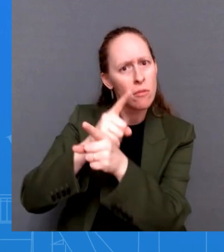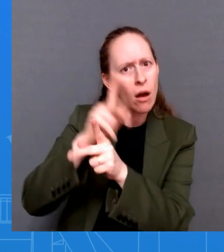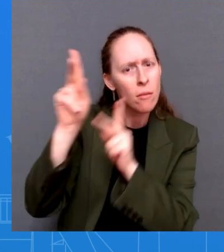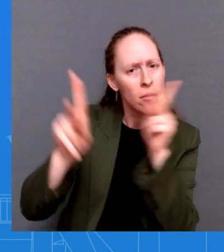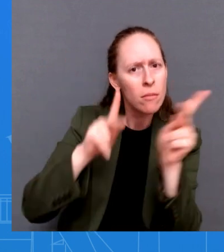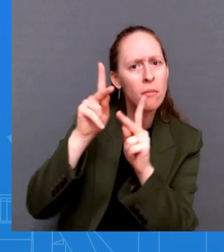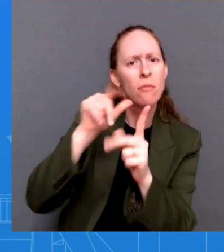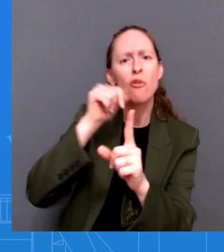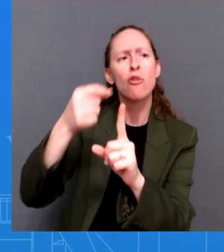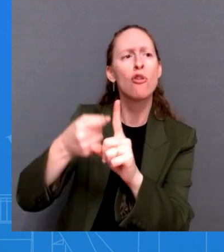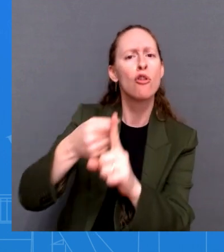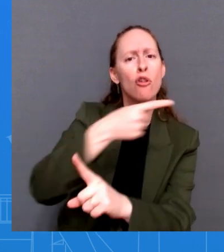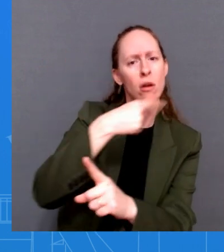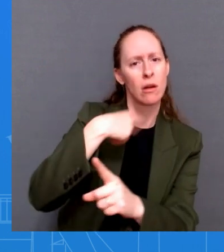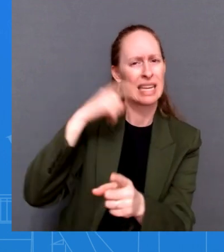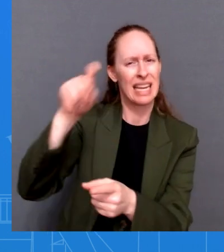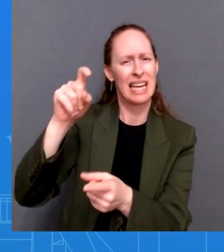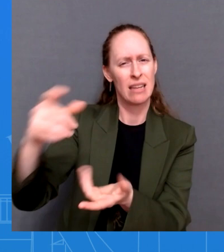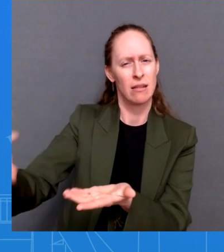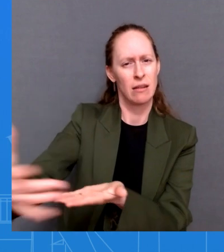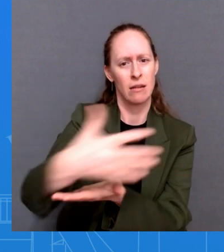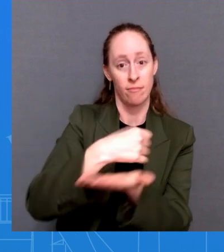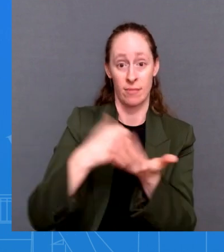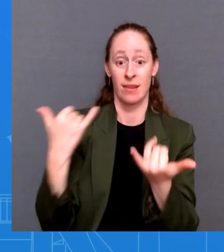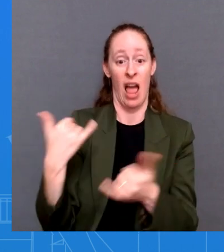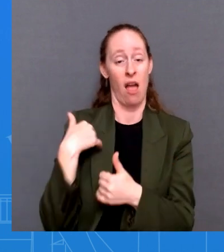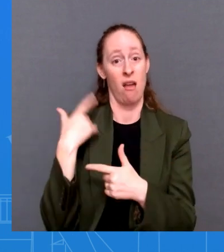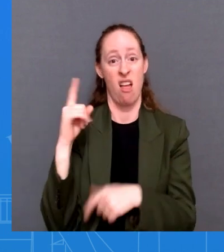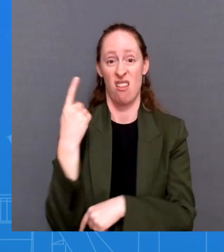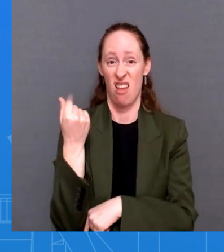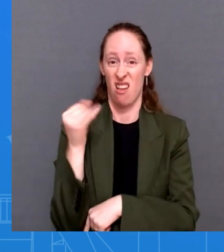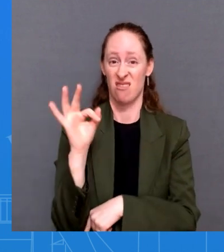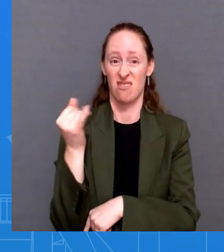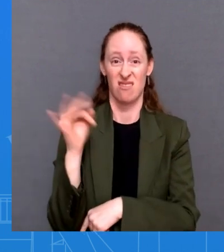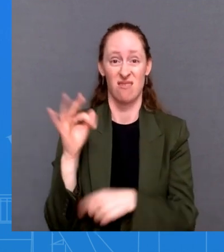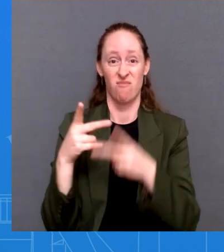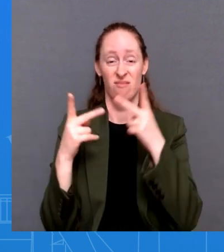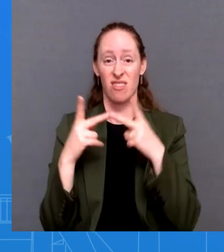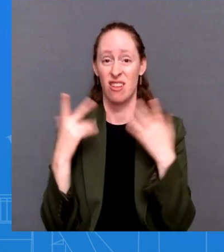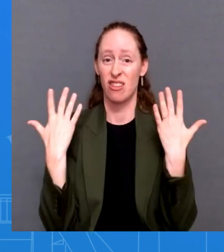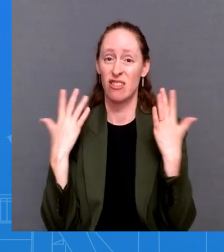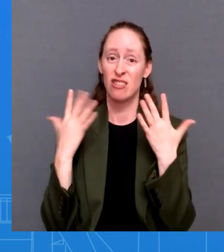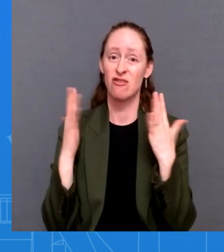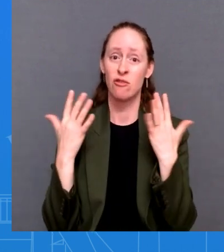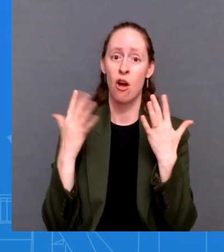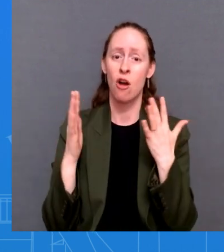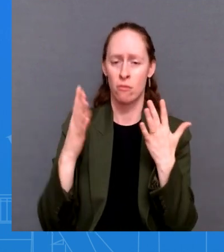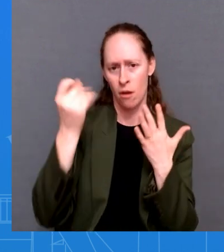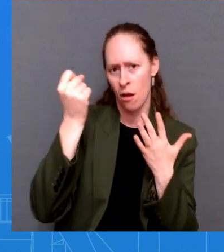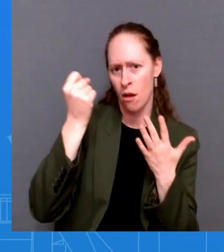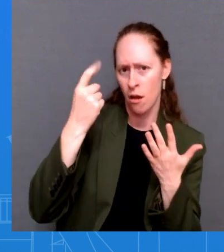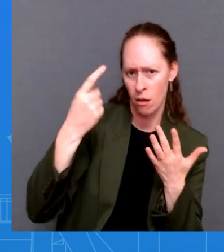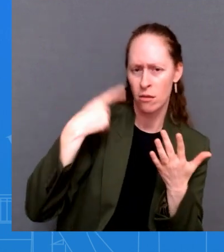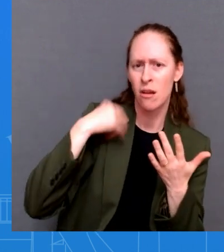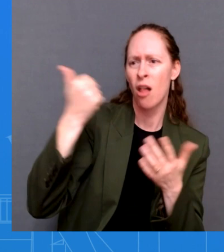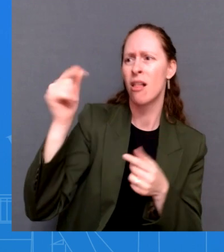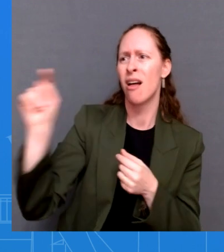and as I previously mentioned, we're actively working with the remaining jurisdictions to get these data flowing. I want to emphasize that public health data